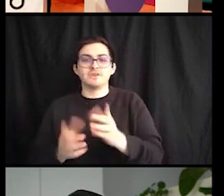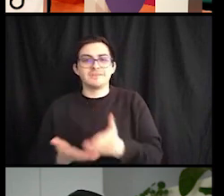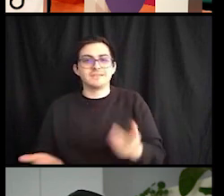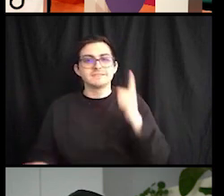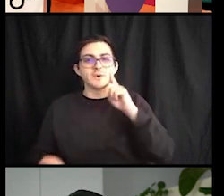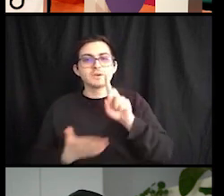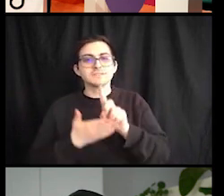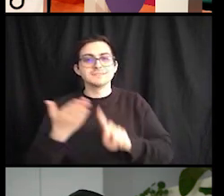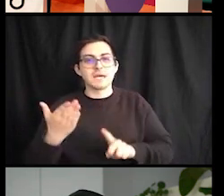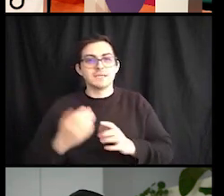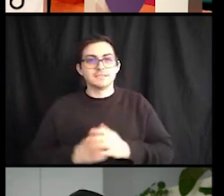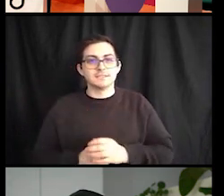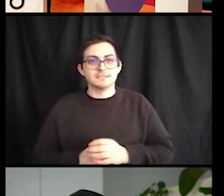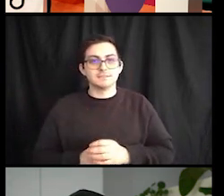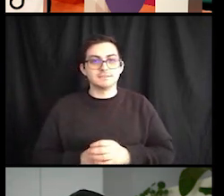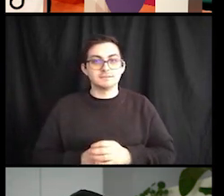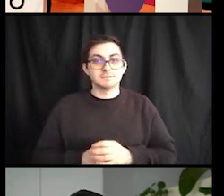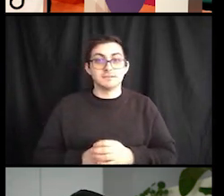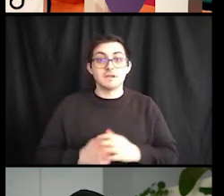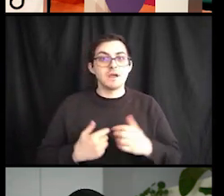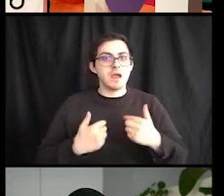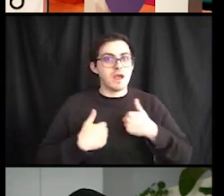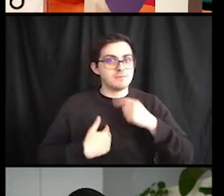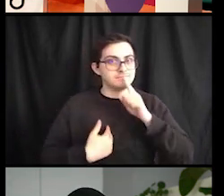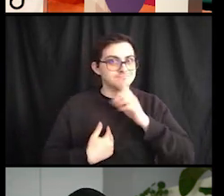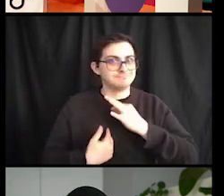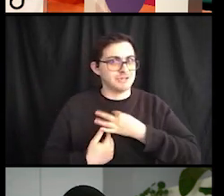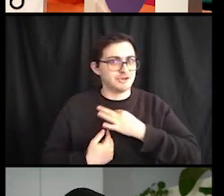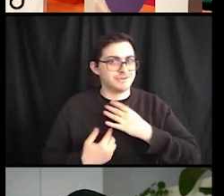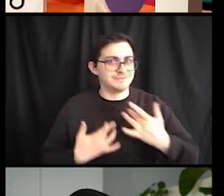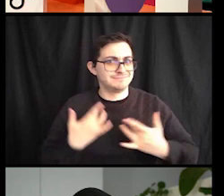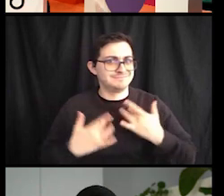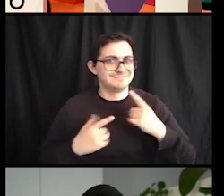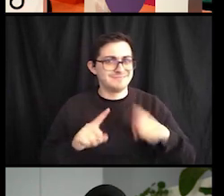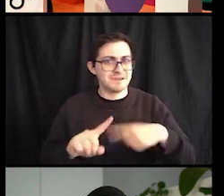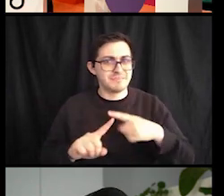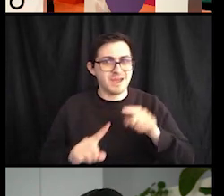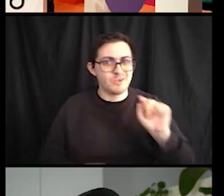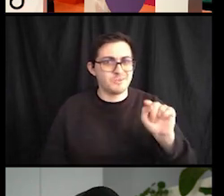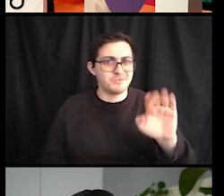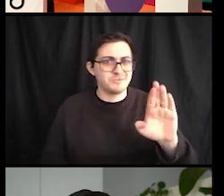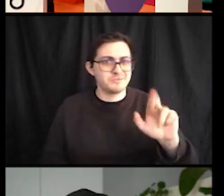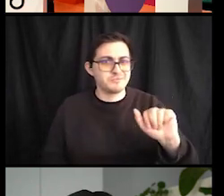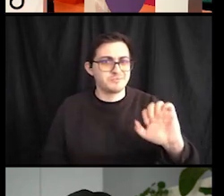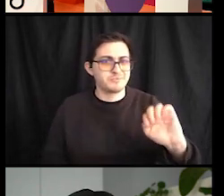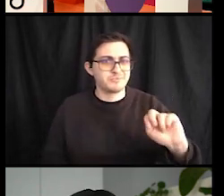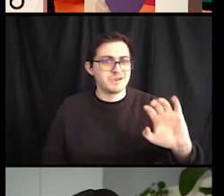tingling and I want to hear more about branches. Right yeah. So since this design is being tested